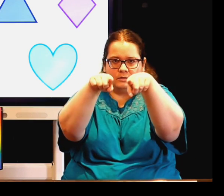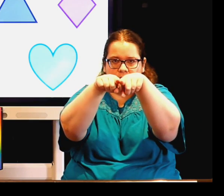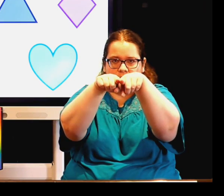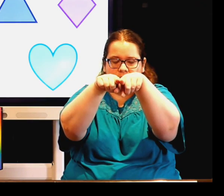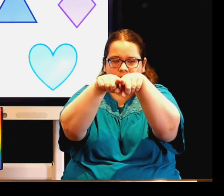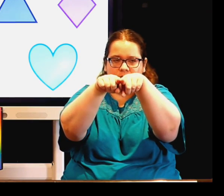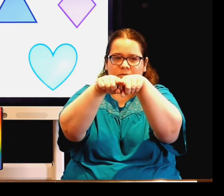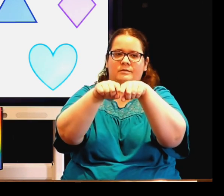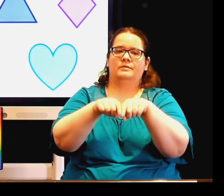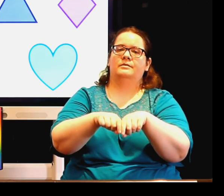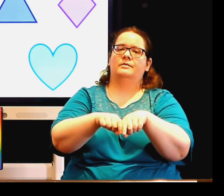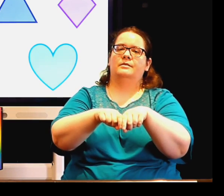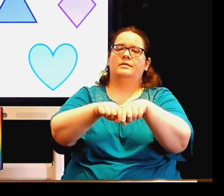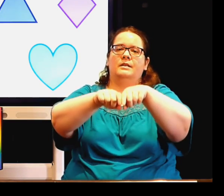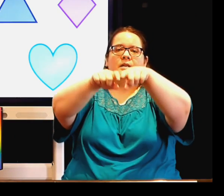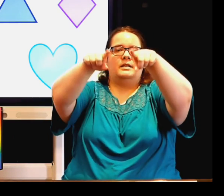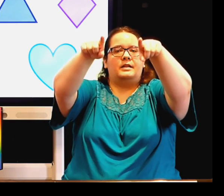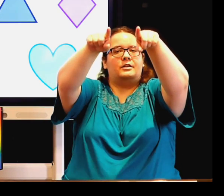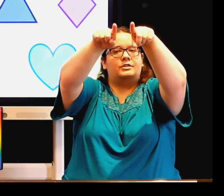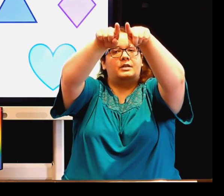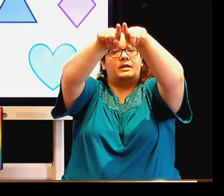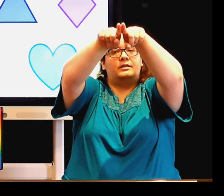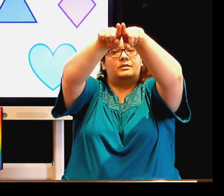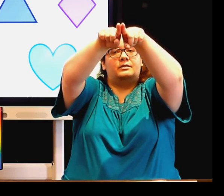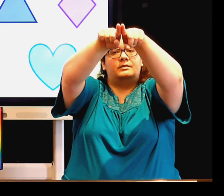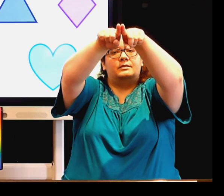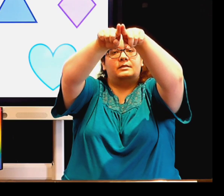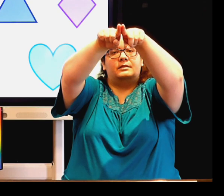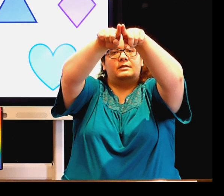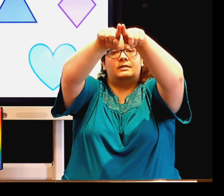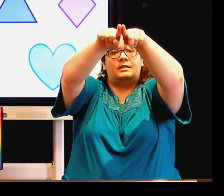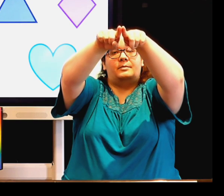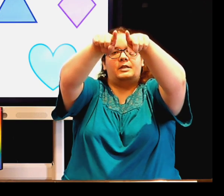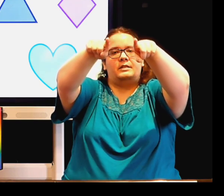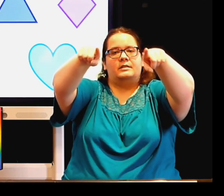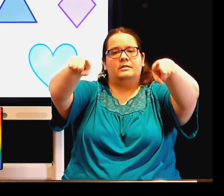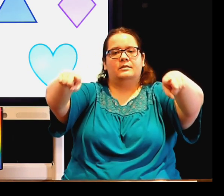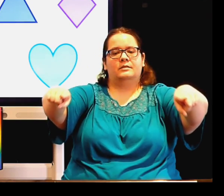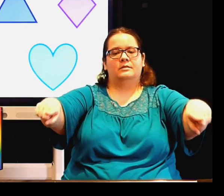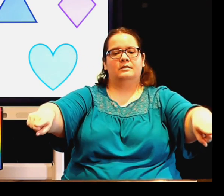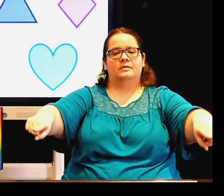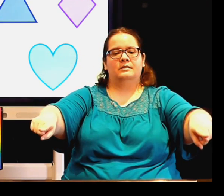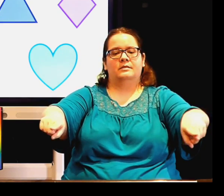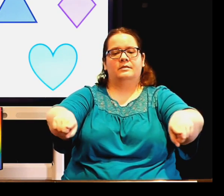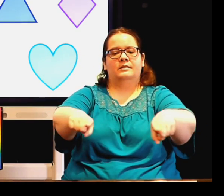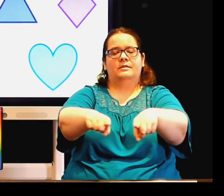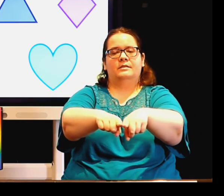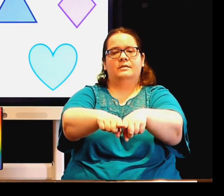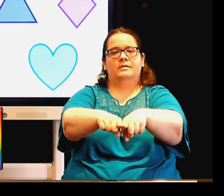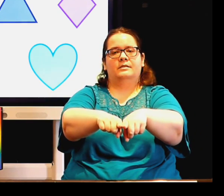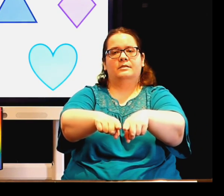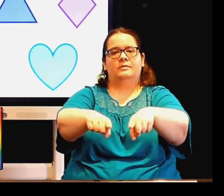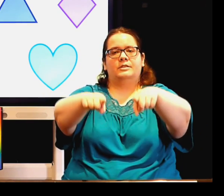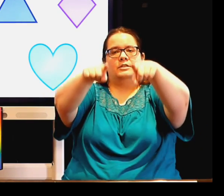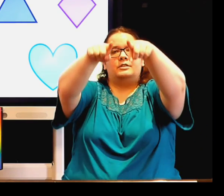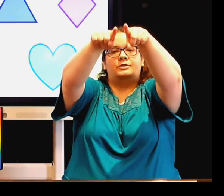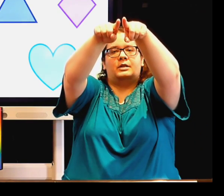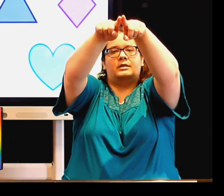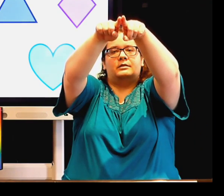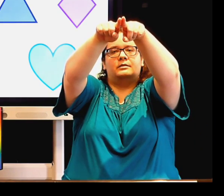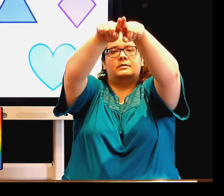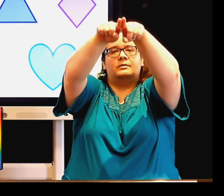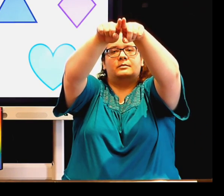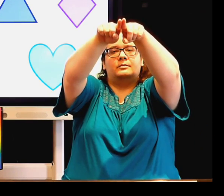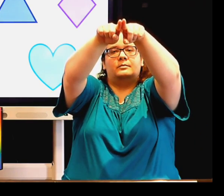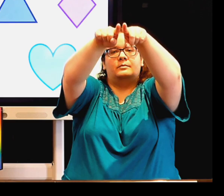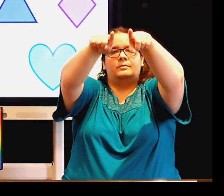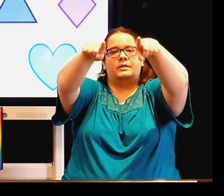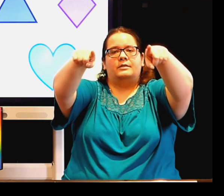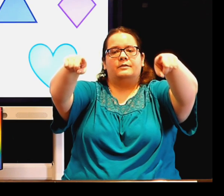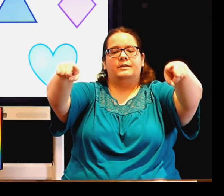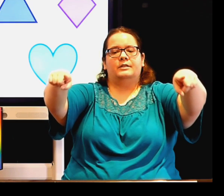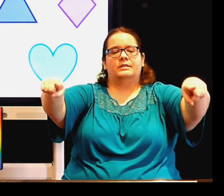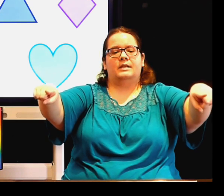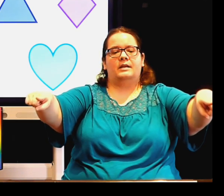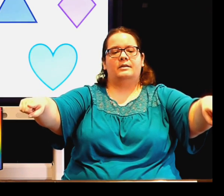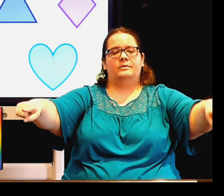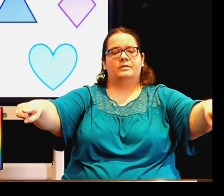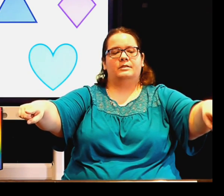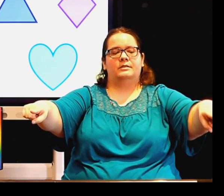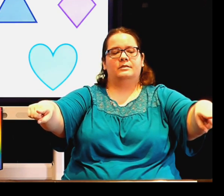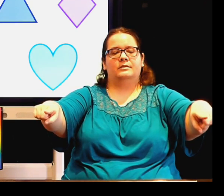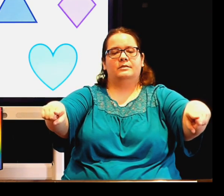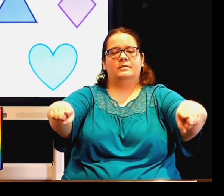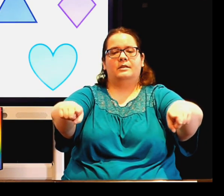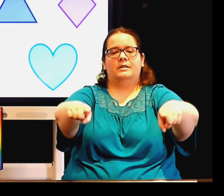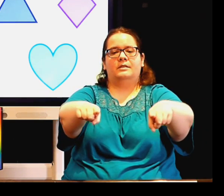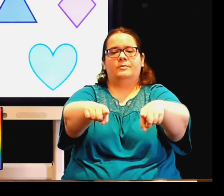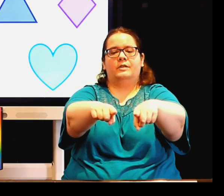And again our triangle, same idea we're just going to draw it. Bring your fingers out and then bring